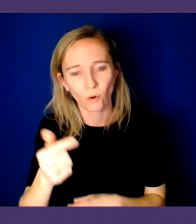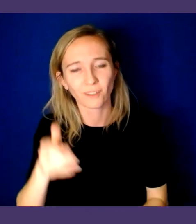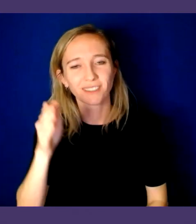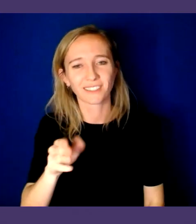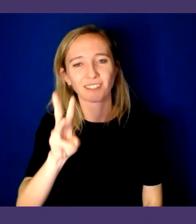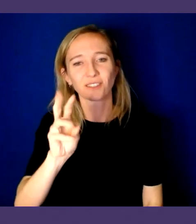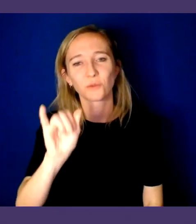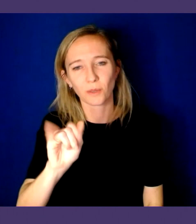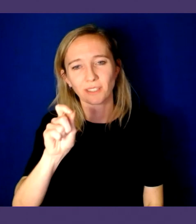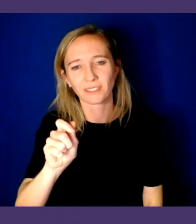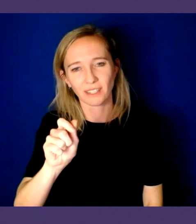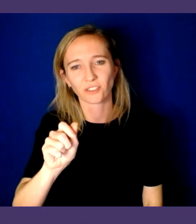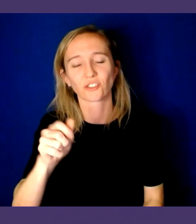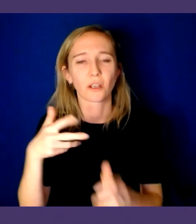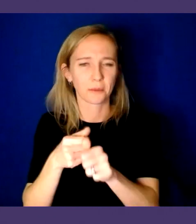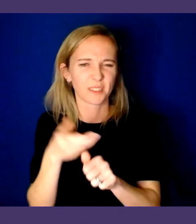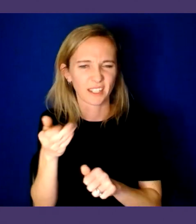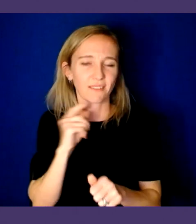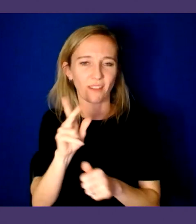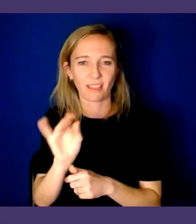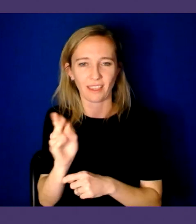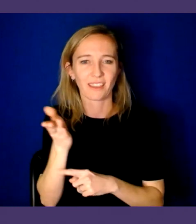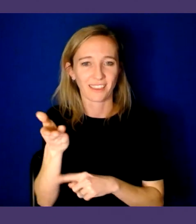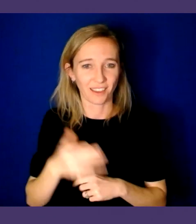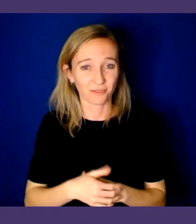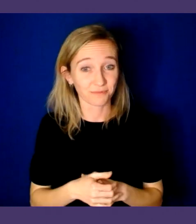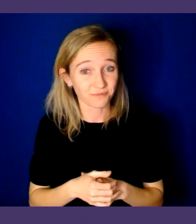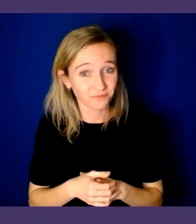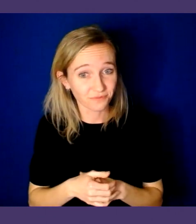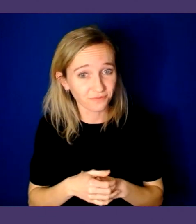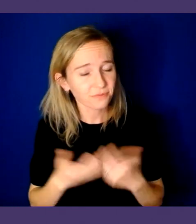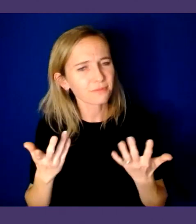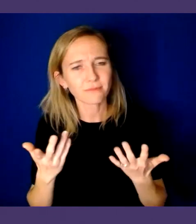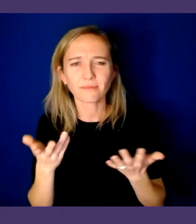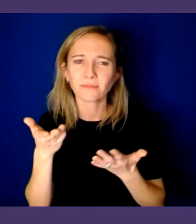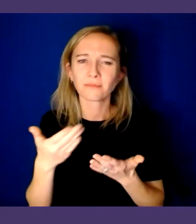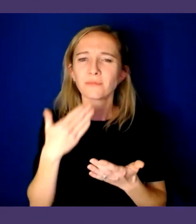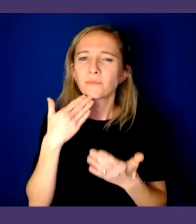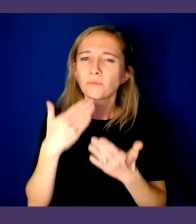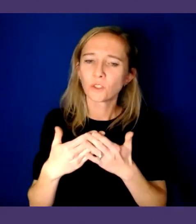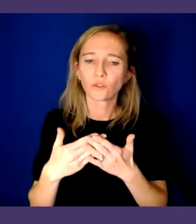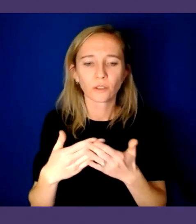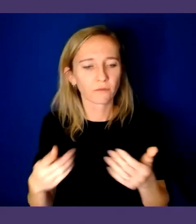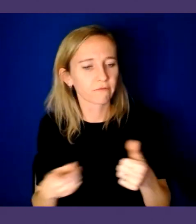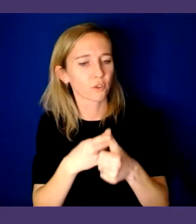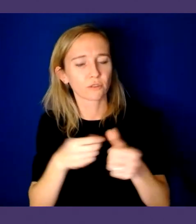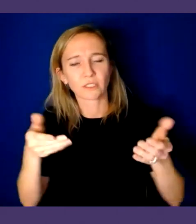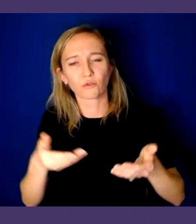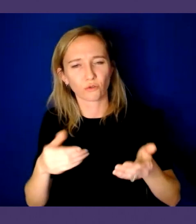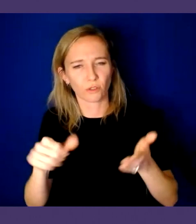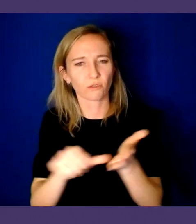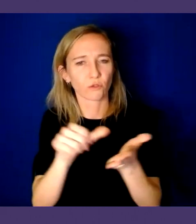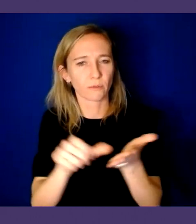There's a link to that. We've kind of made that a good first page to find out what we're doing and how you can get involved,